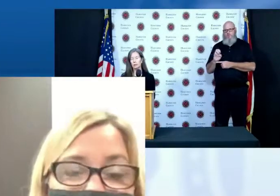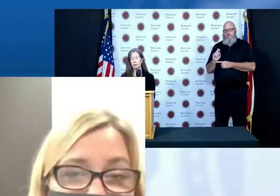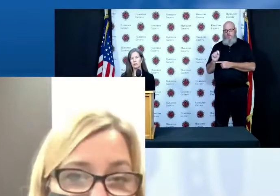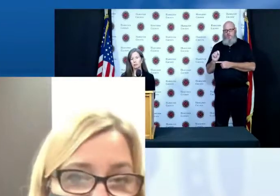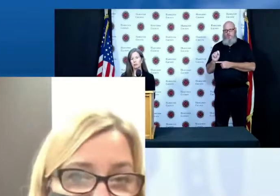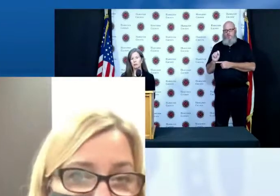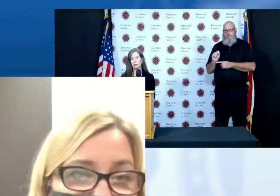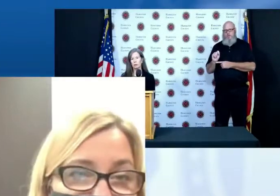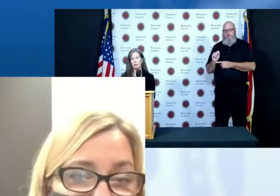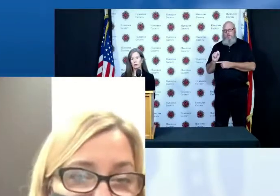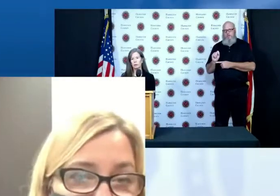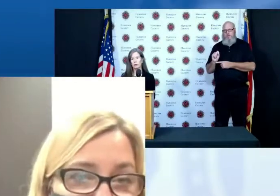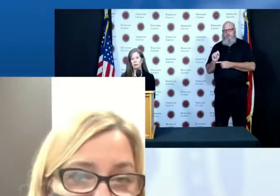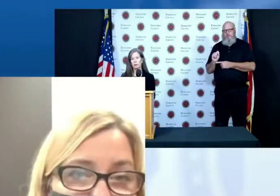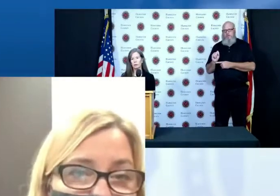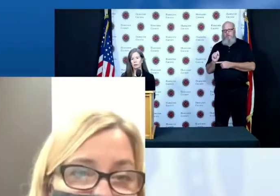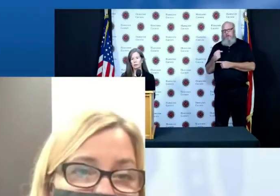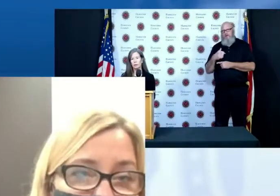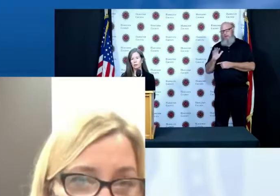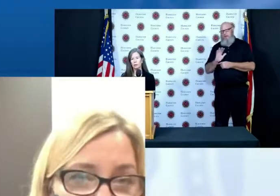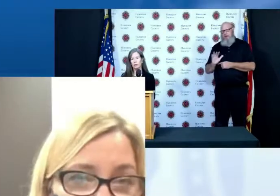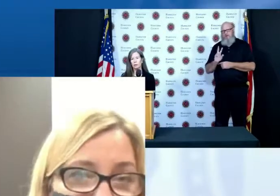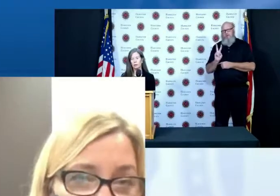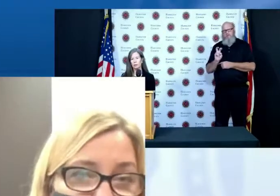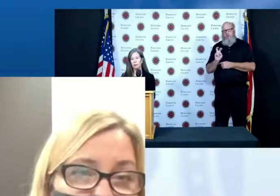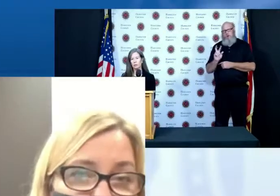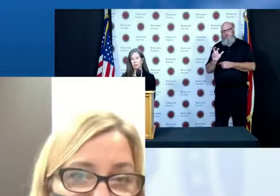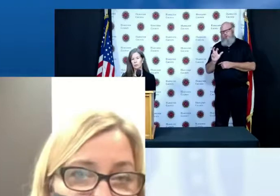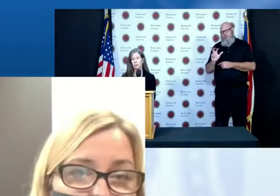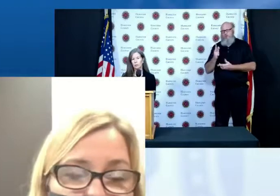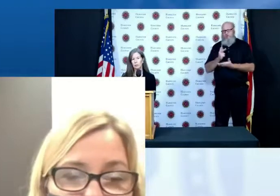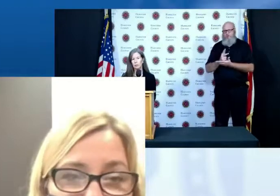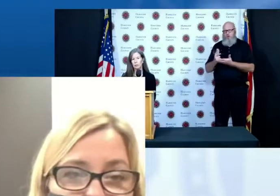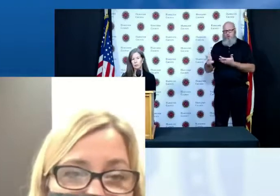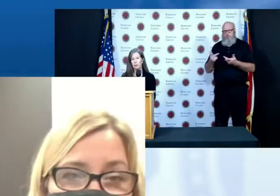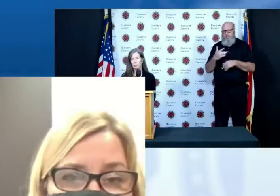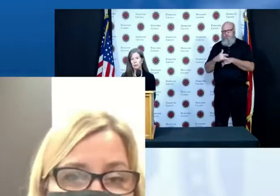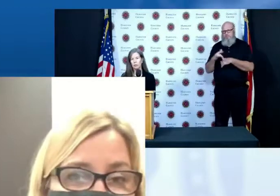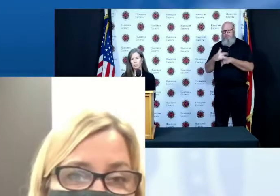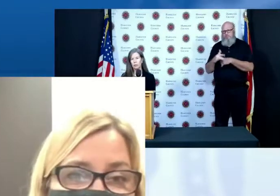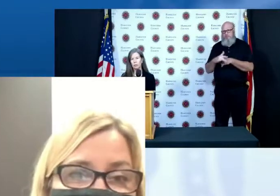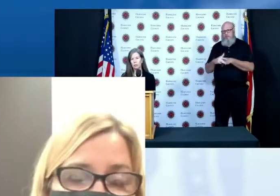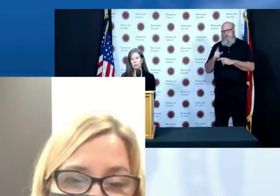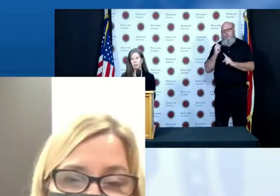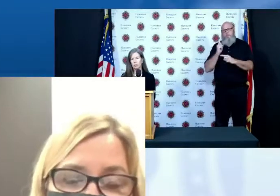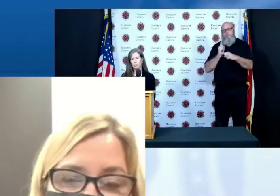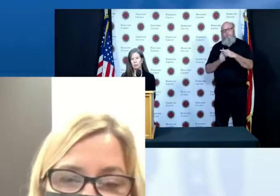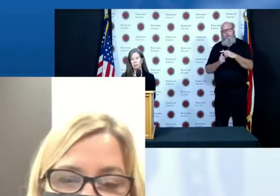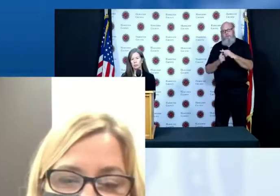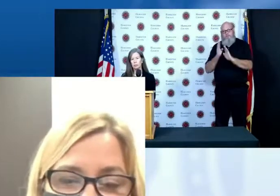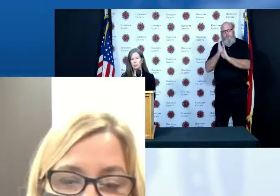and as you mentioned we are on several bus routes that stop very close to the facility